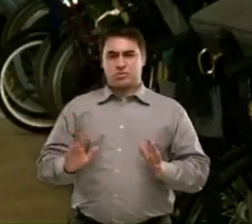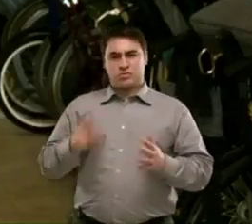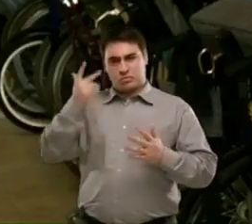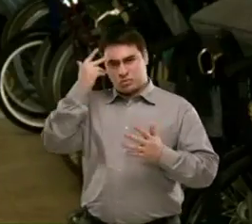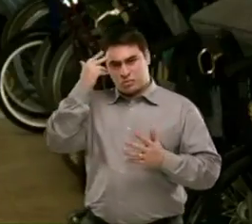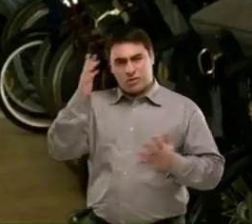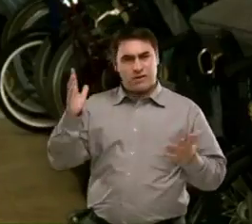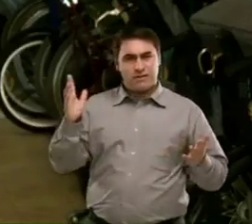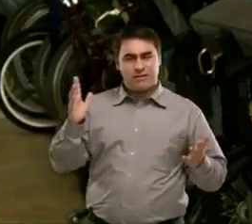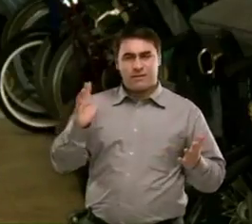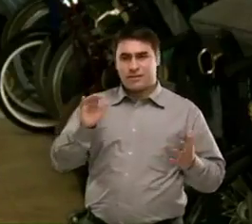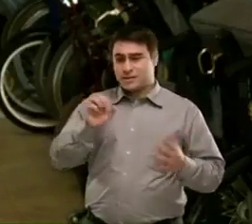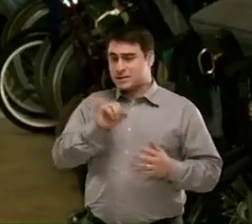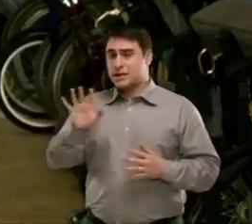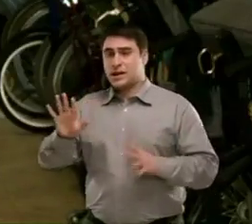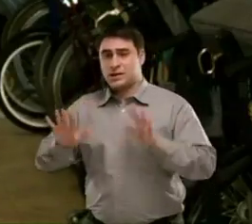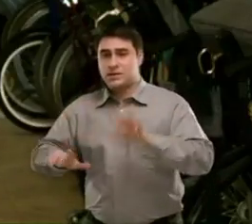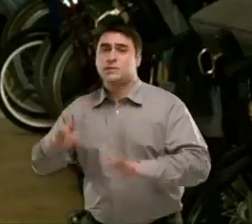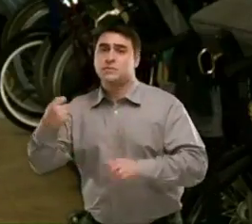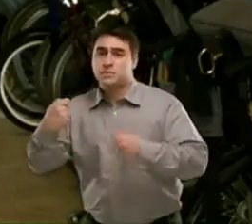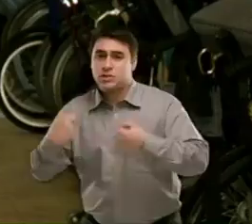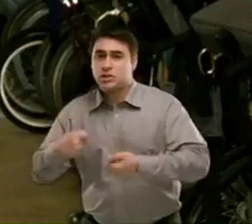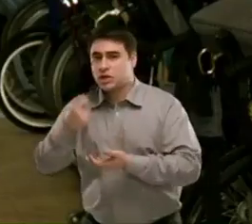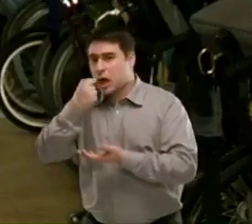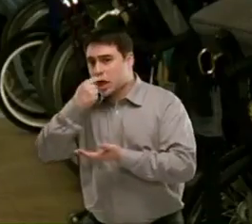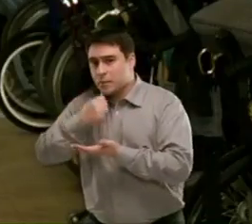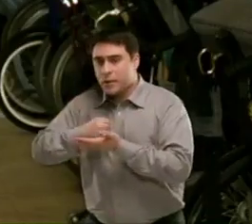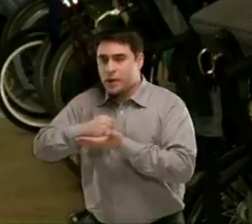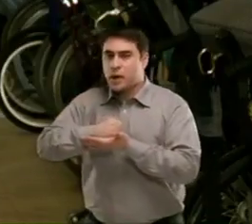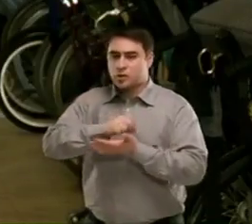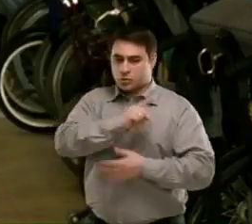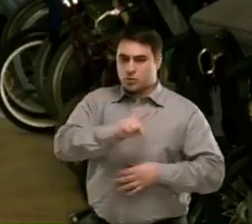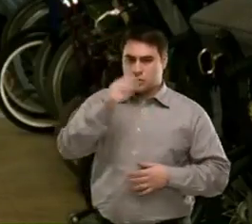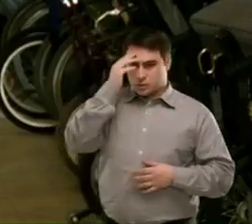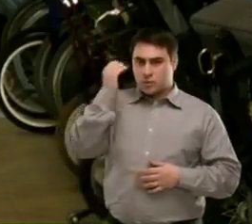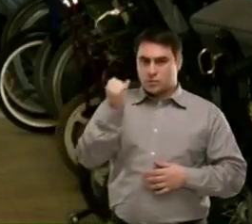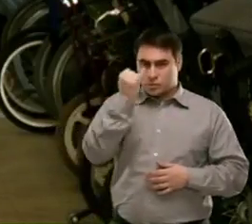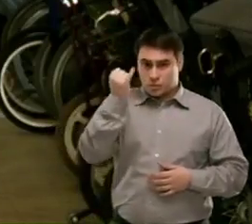I think it is important to know that, but the teacher has to be,